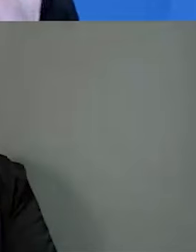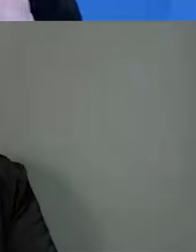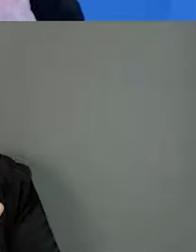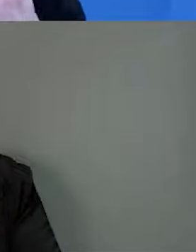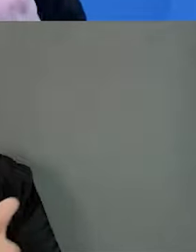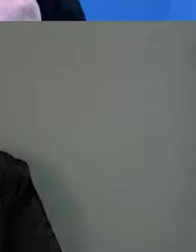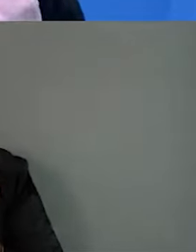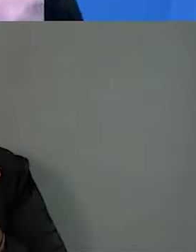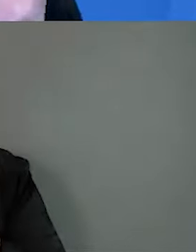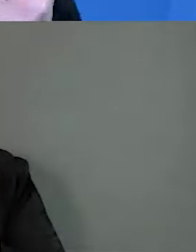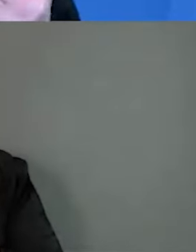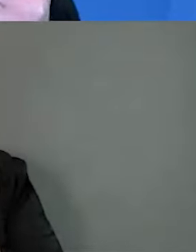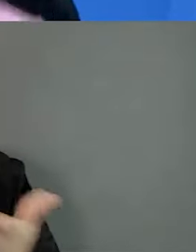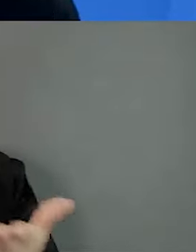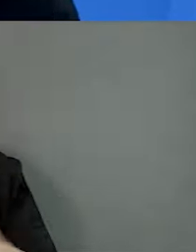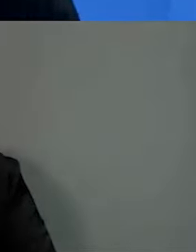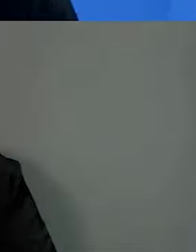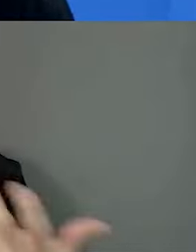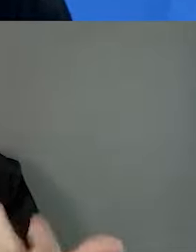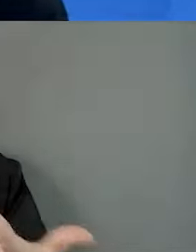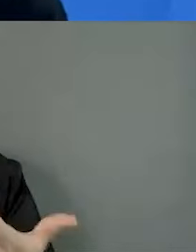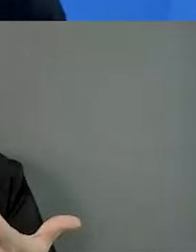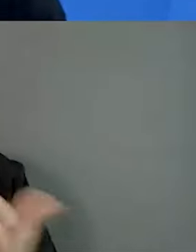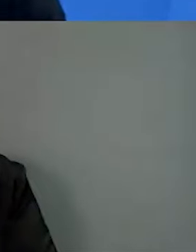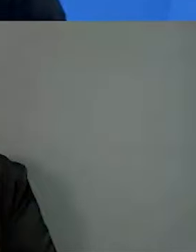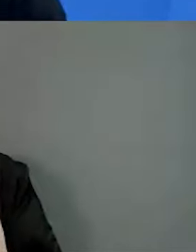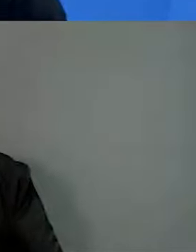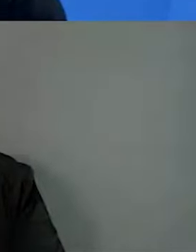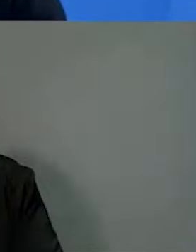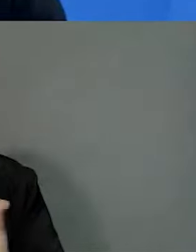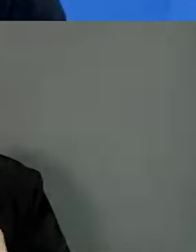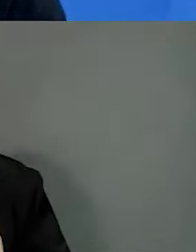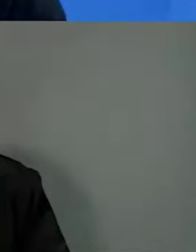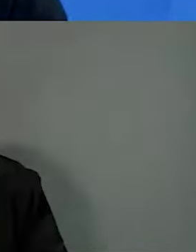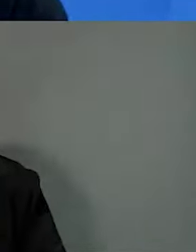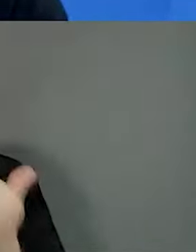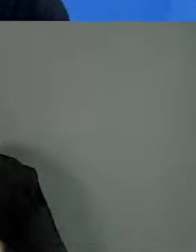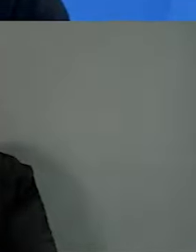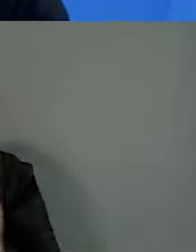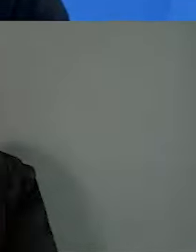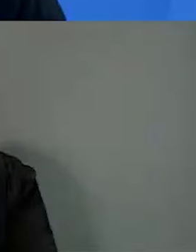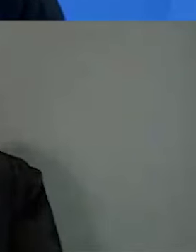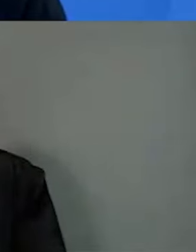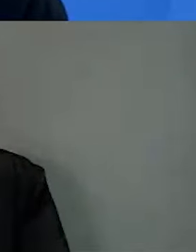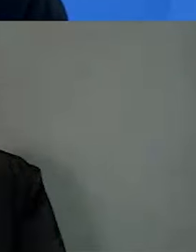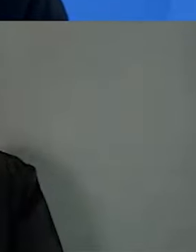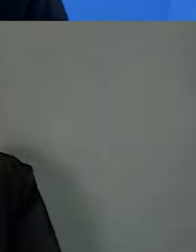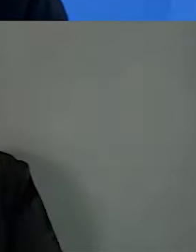You must have one for every senior key person. In addition, we have added